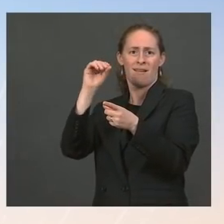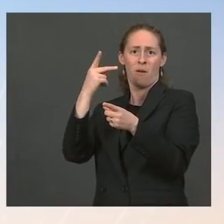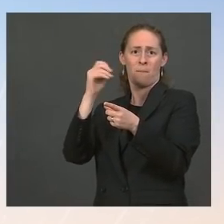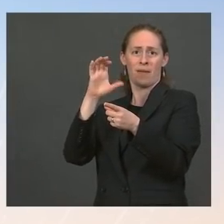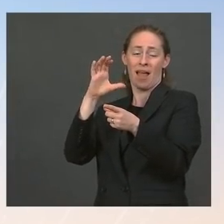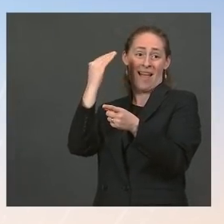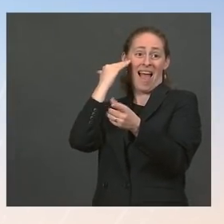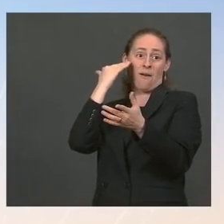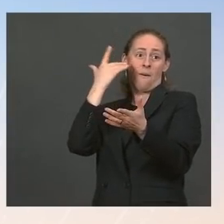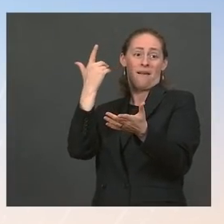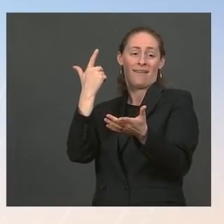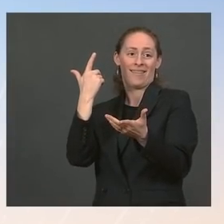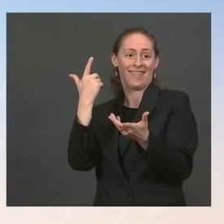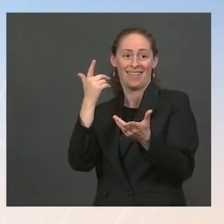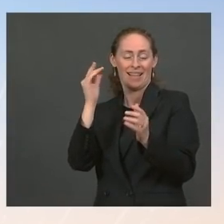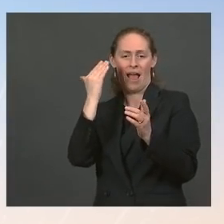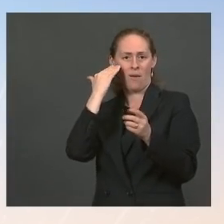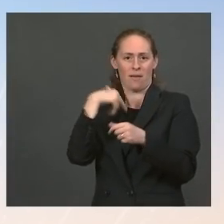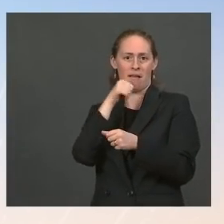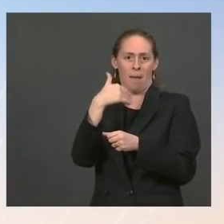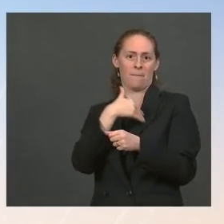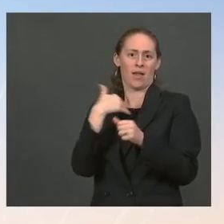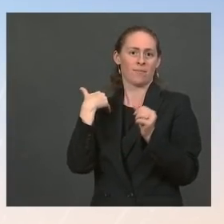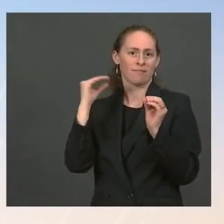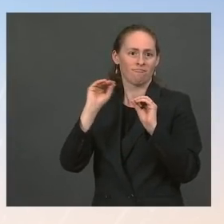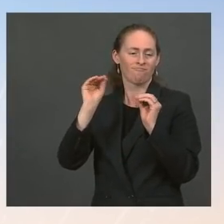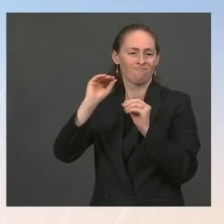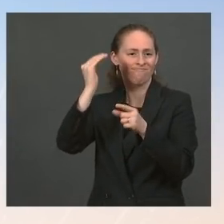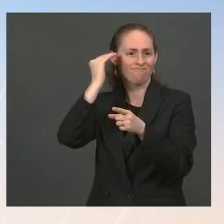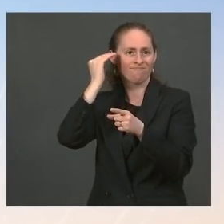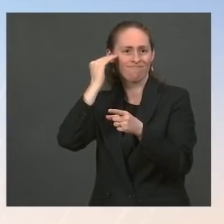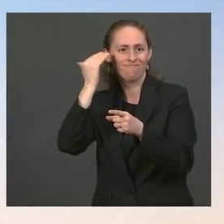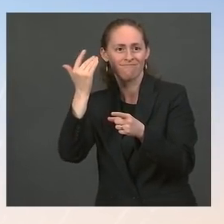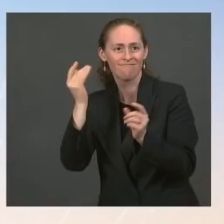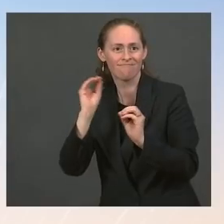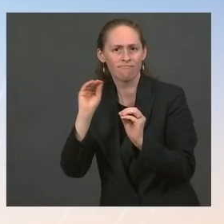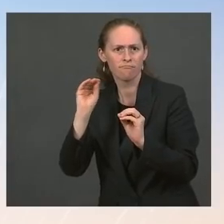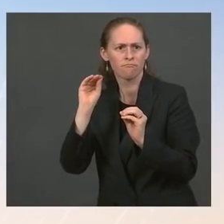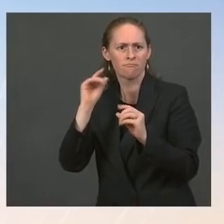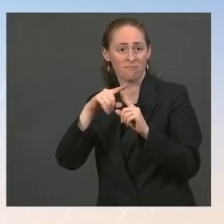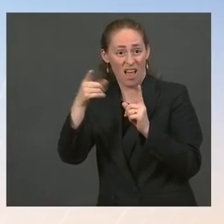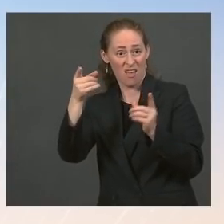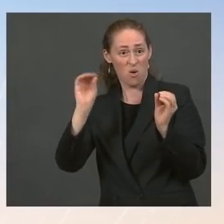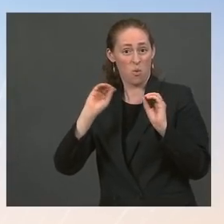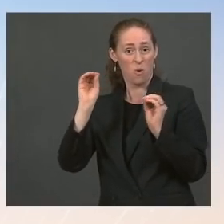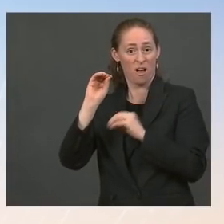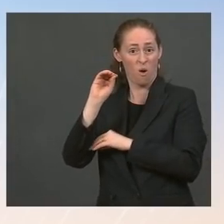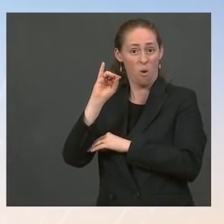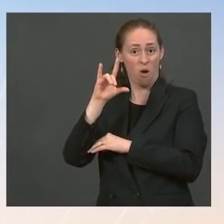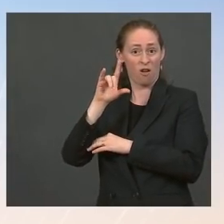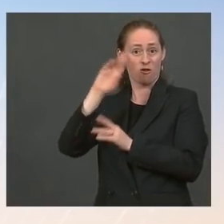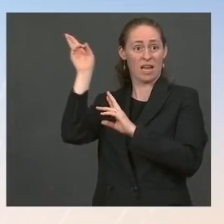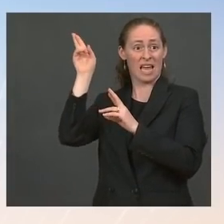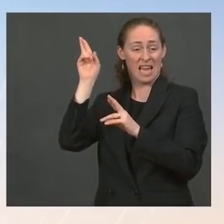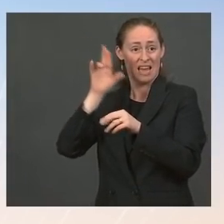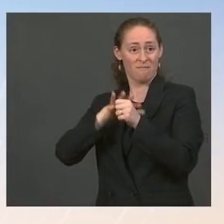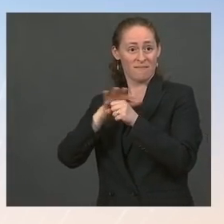Unless you have vast oil reserves that we're not aware of. Ms. Psaki: No. That would be a very interesting part of my bio. I'm not.